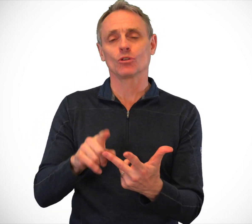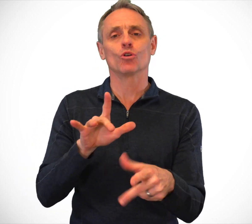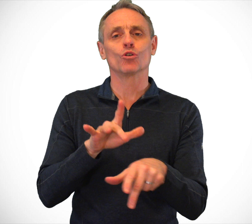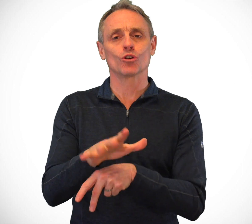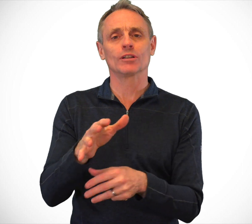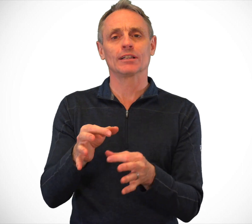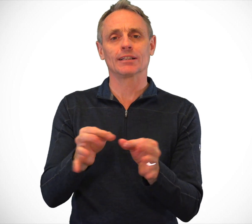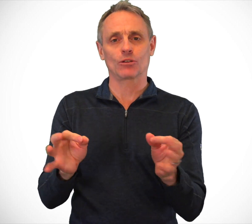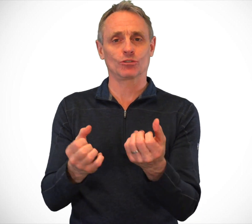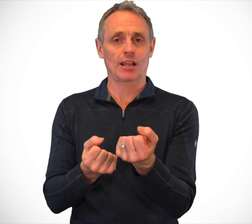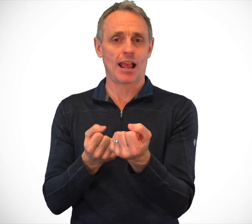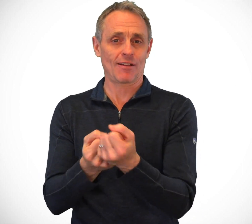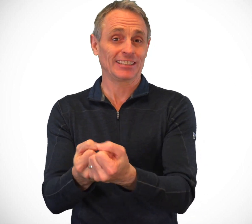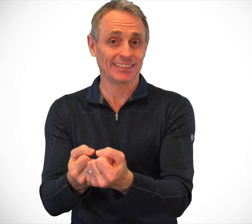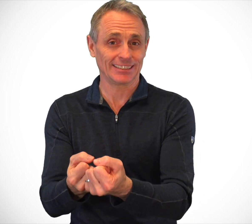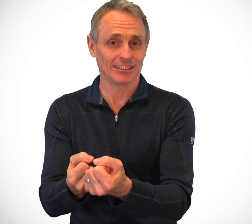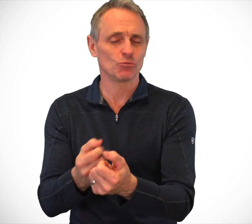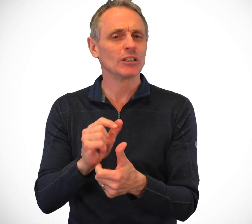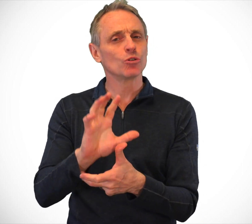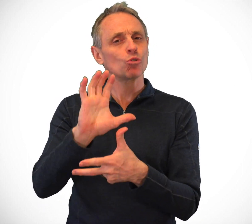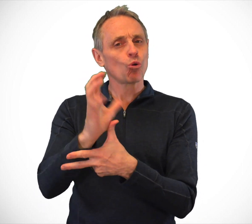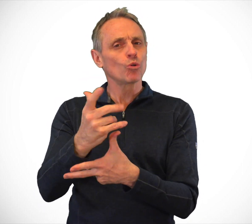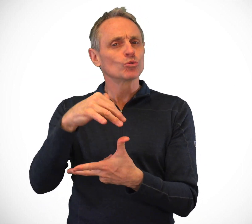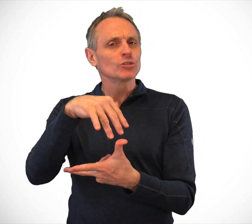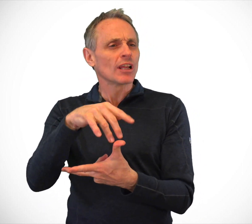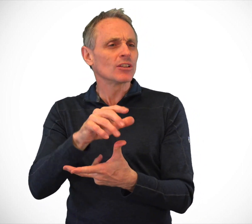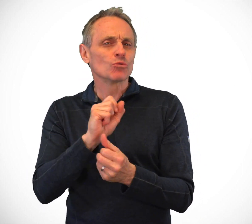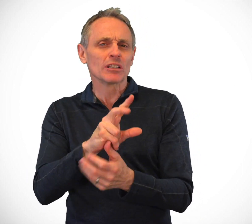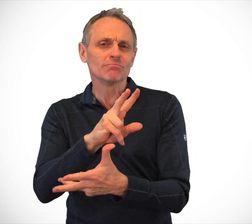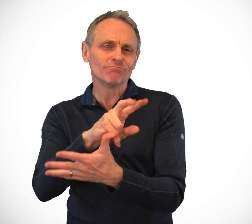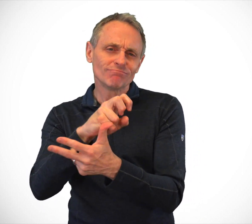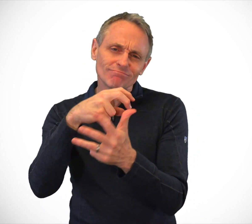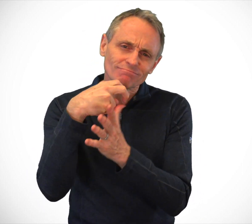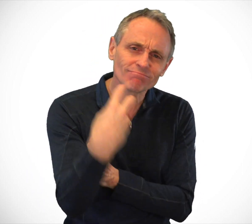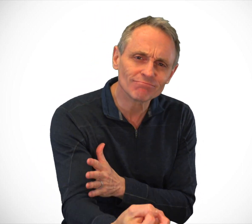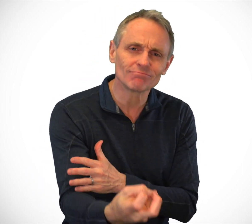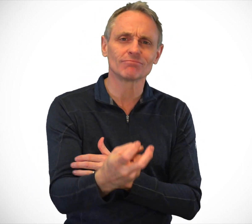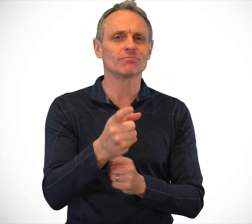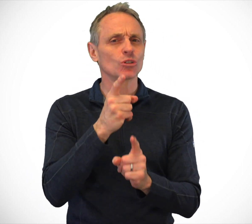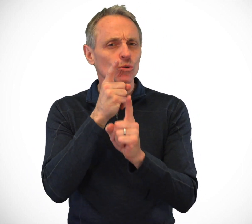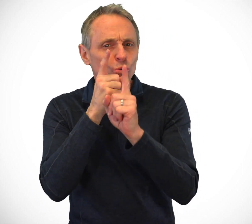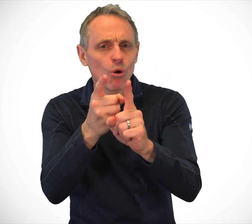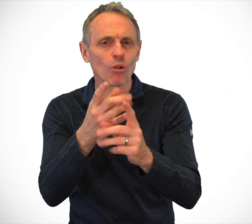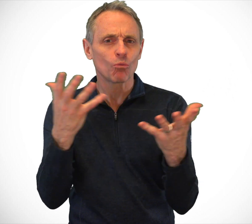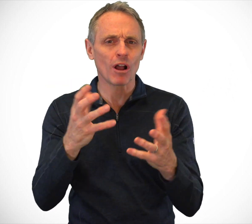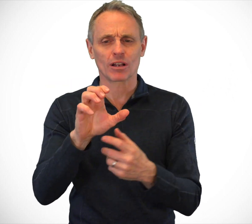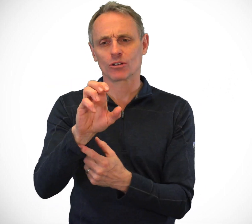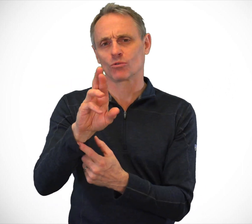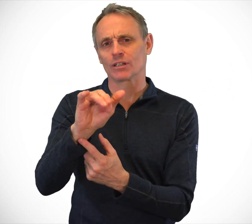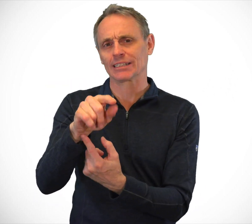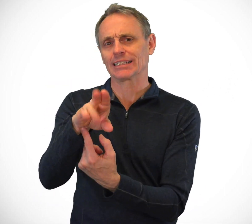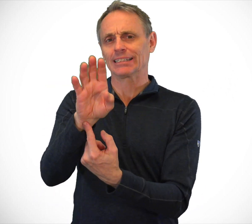Now, in the Cultural Studies concentration, the goal is to critique existing knowledge